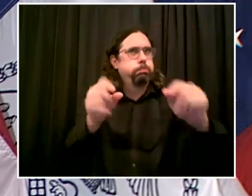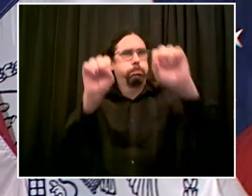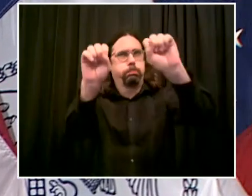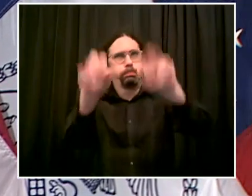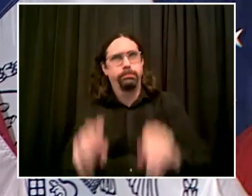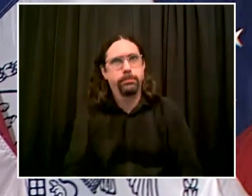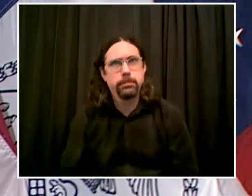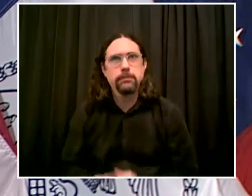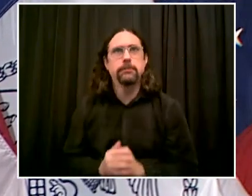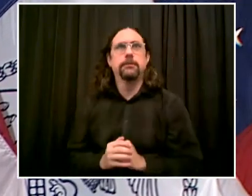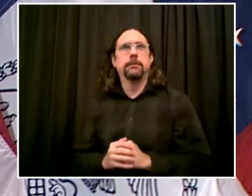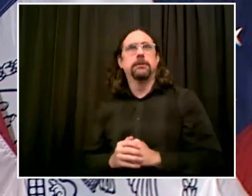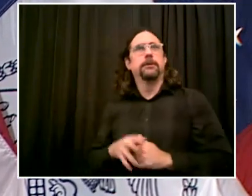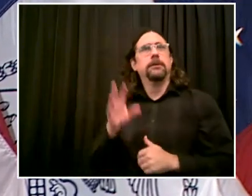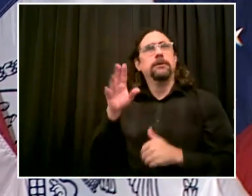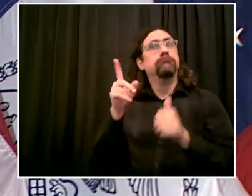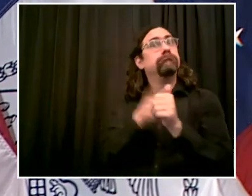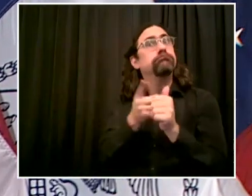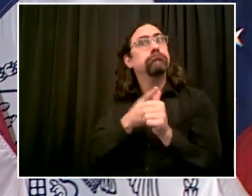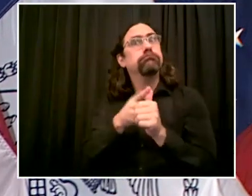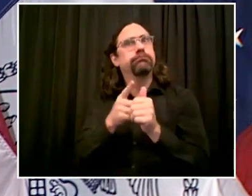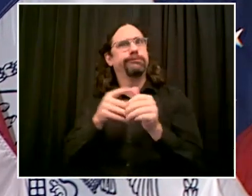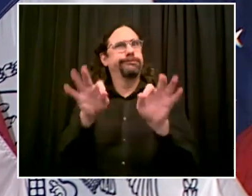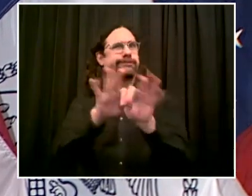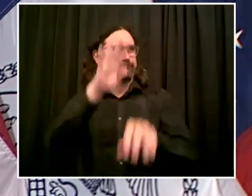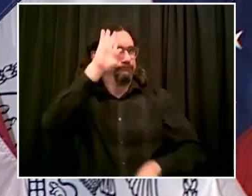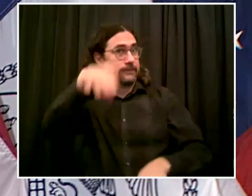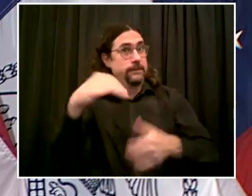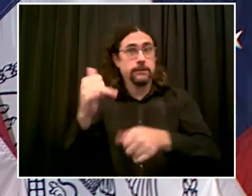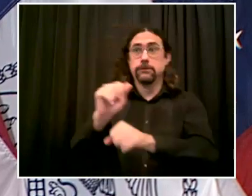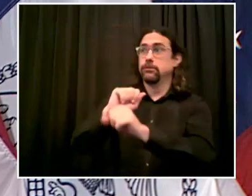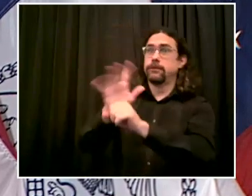AND WE ARE GOING TO DO THAT VERY QUICKLY.